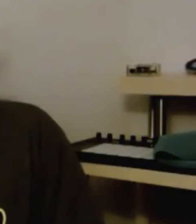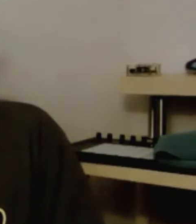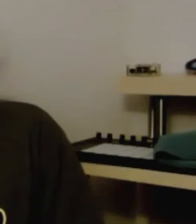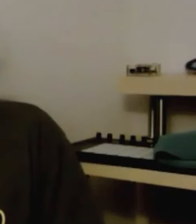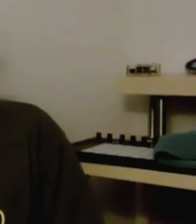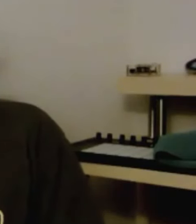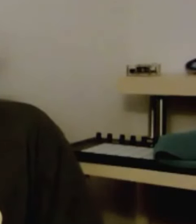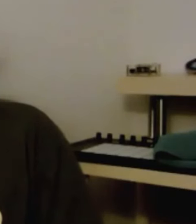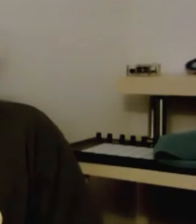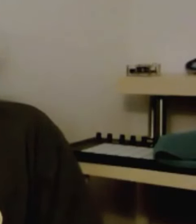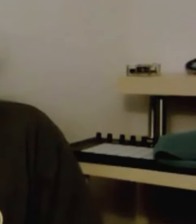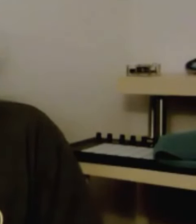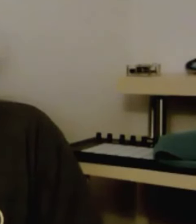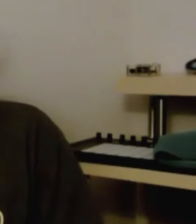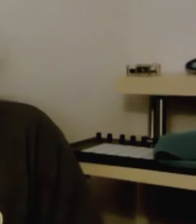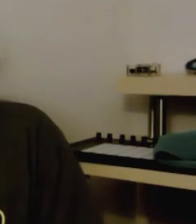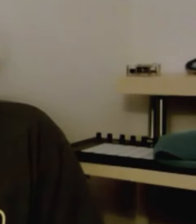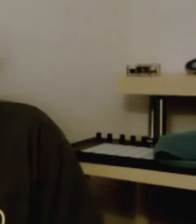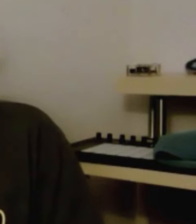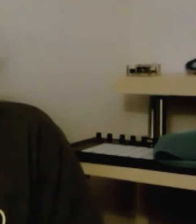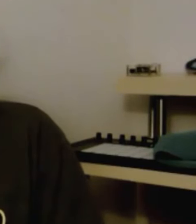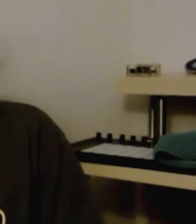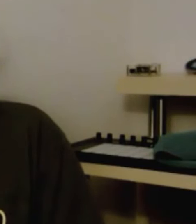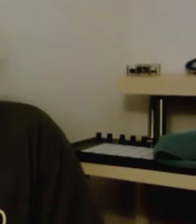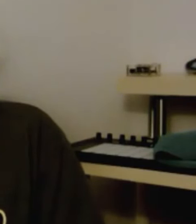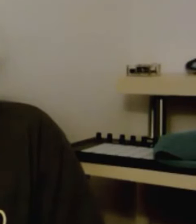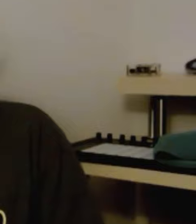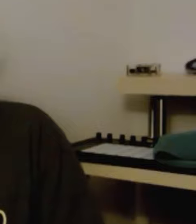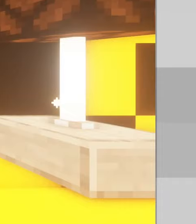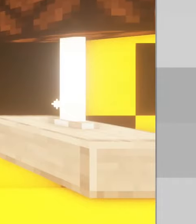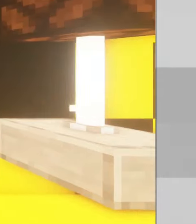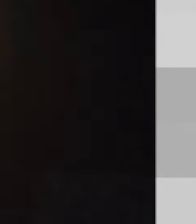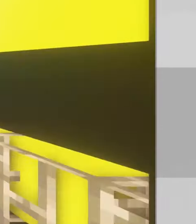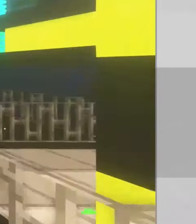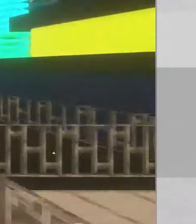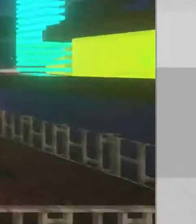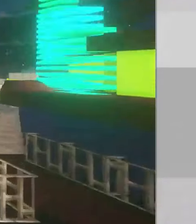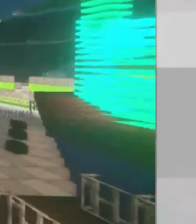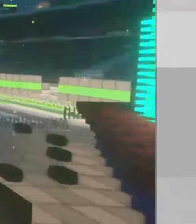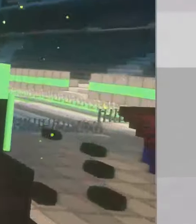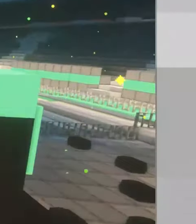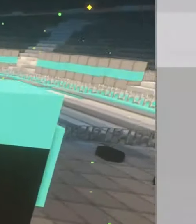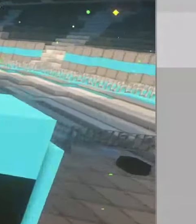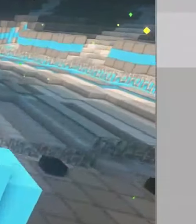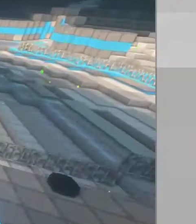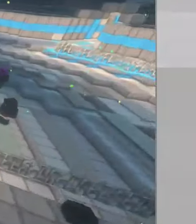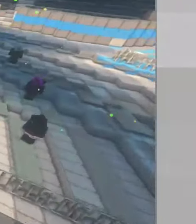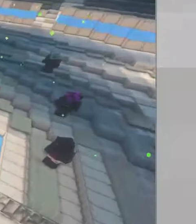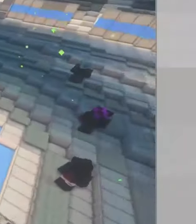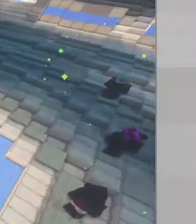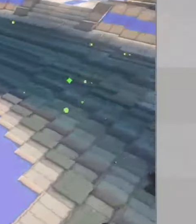CHANCELLOR AND MINECRAFT'S OWN LYDIA WINTERS. IN ADDITION TO THE CEREMONY WE INVITED THE GLOBAL CLASS OF